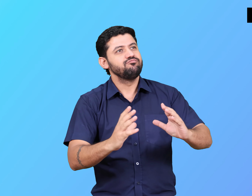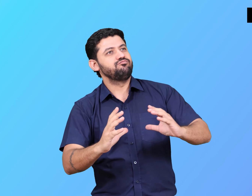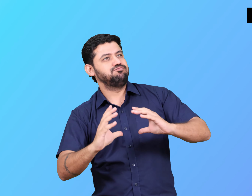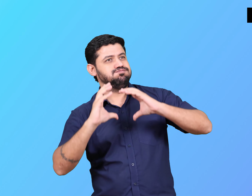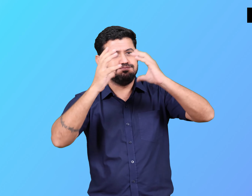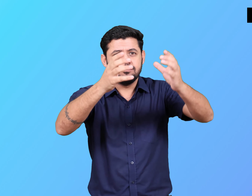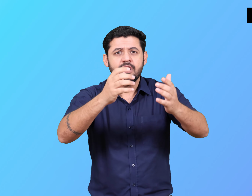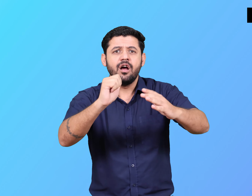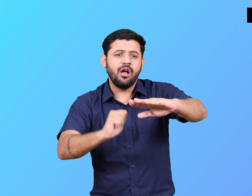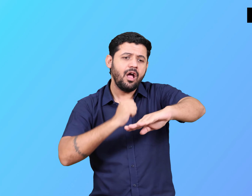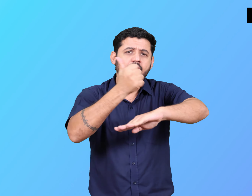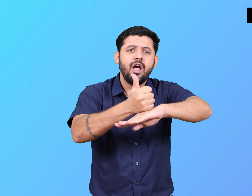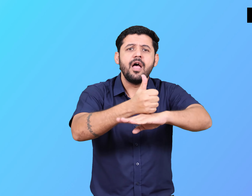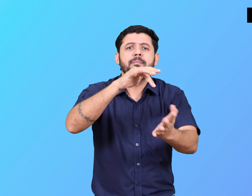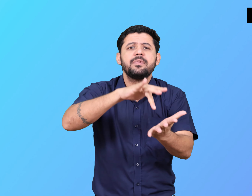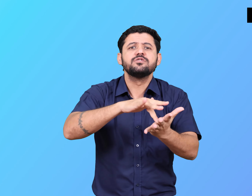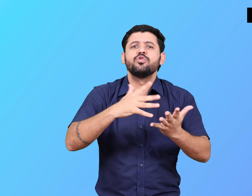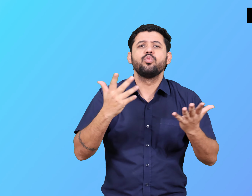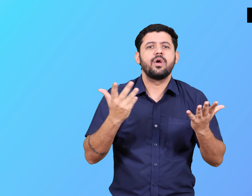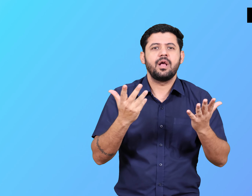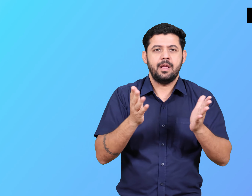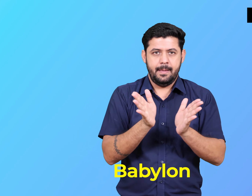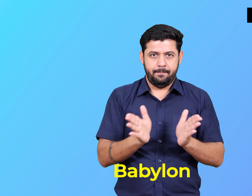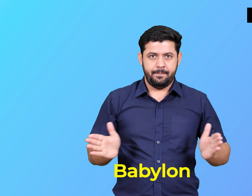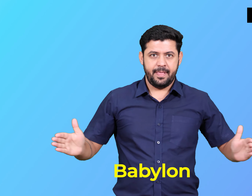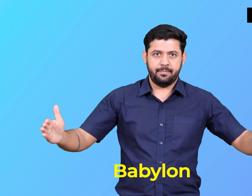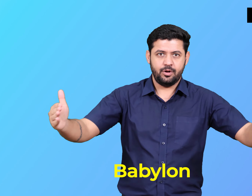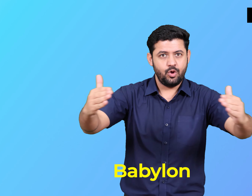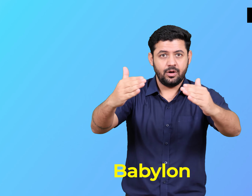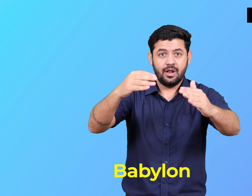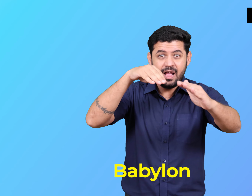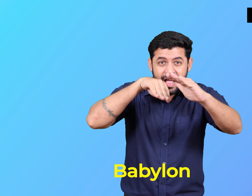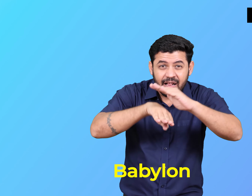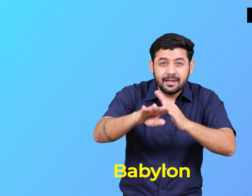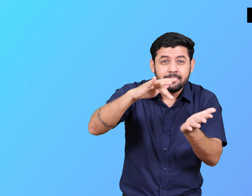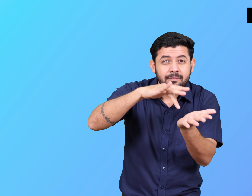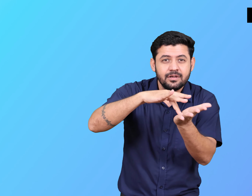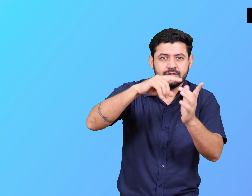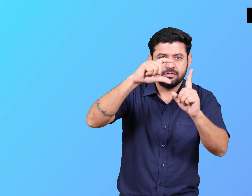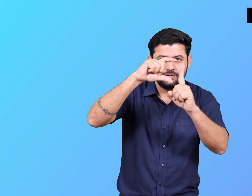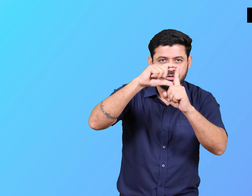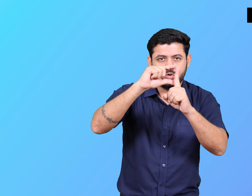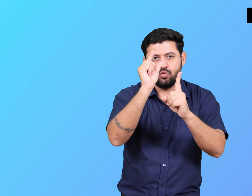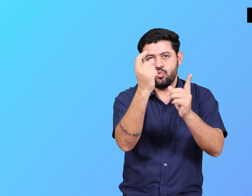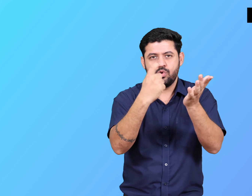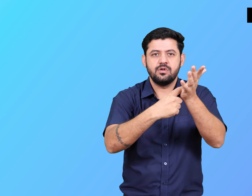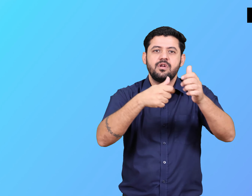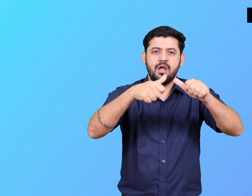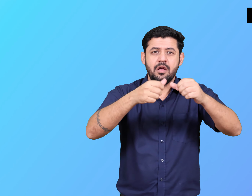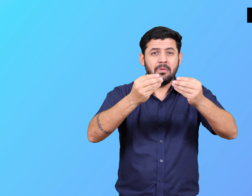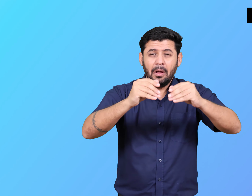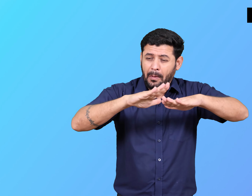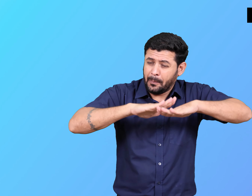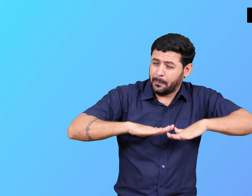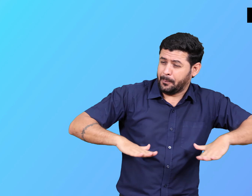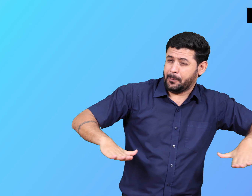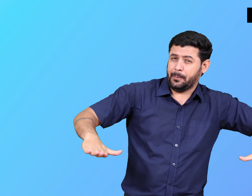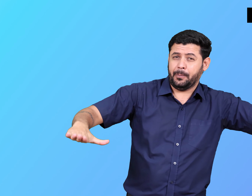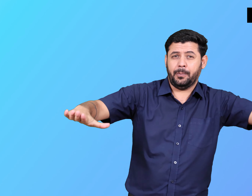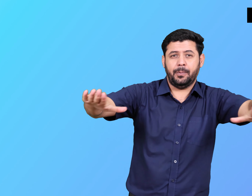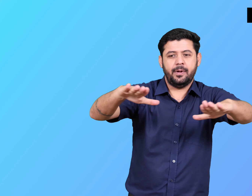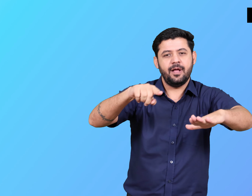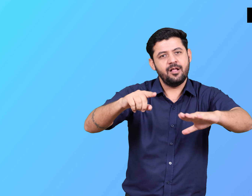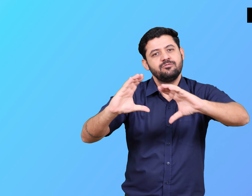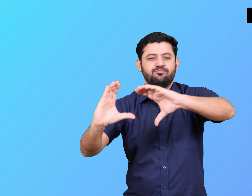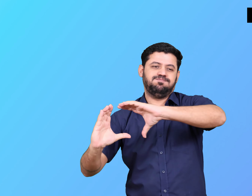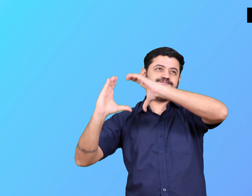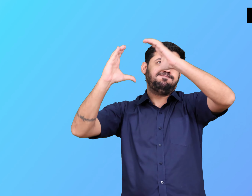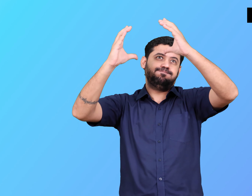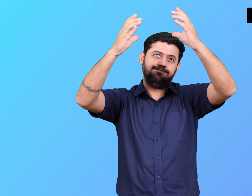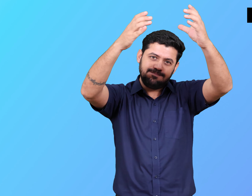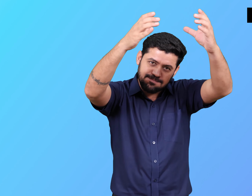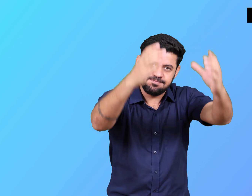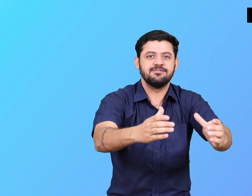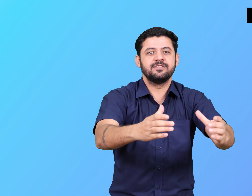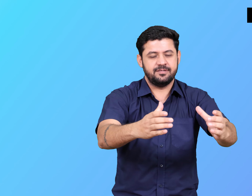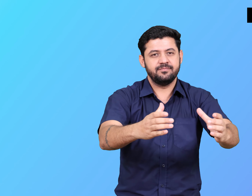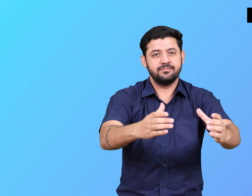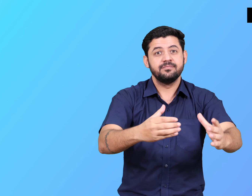Then he set the idol up on the plain of Dura in the province of Babylon.